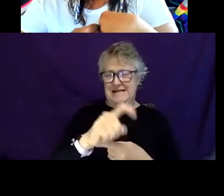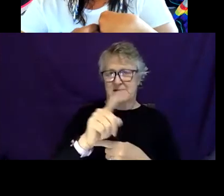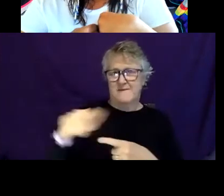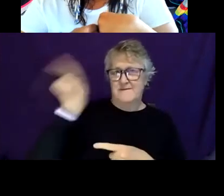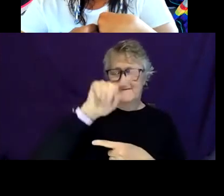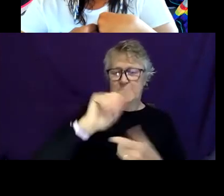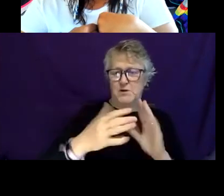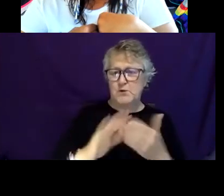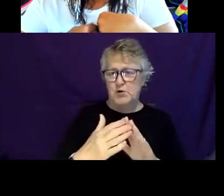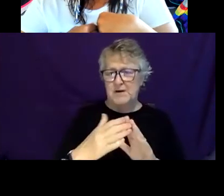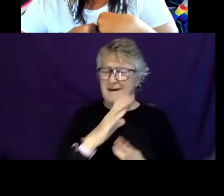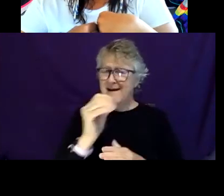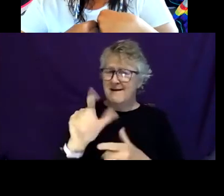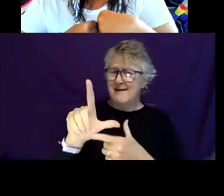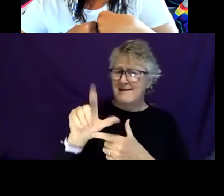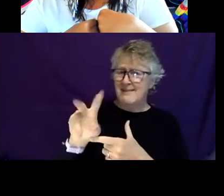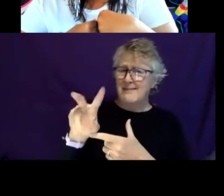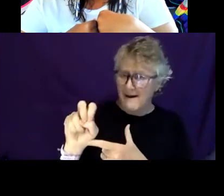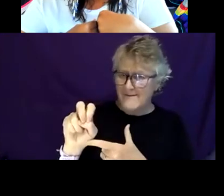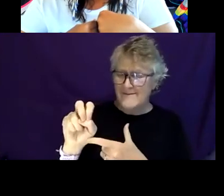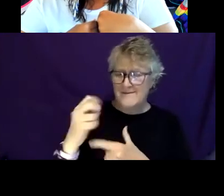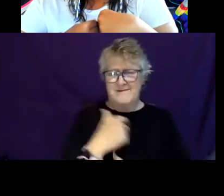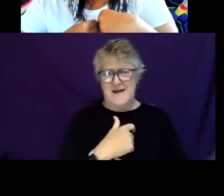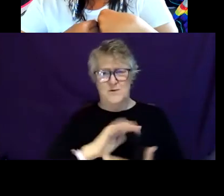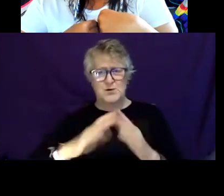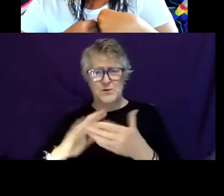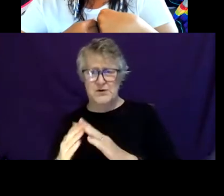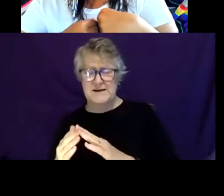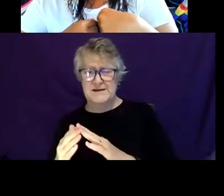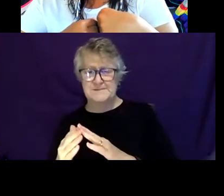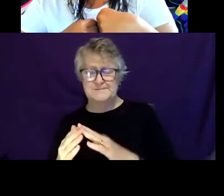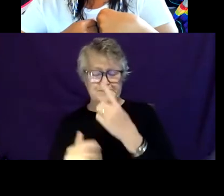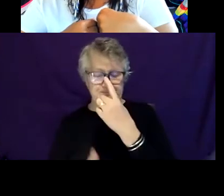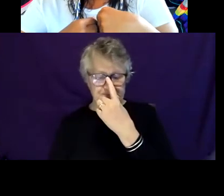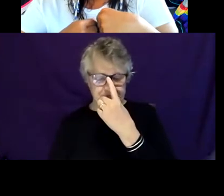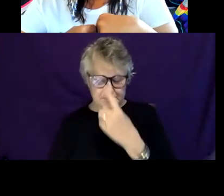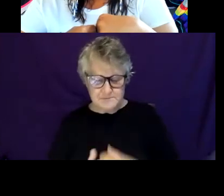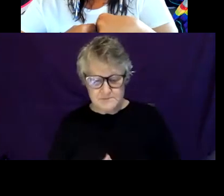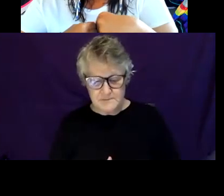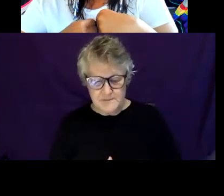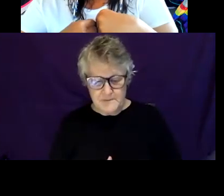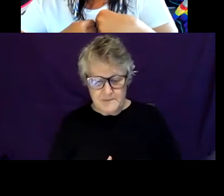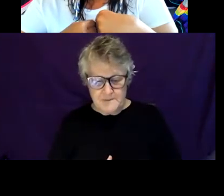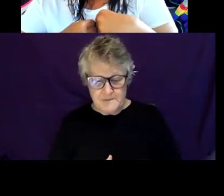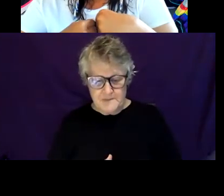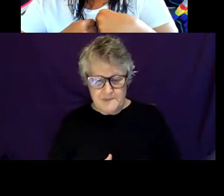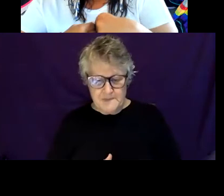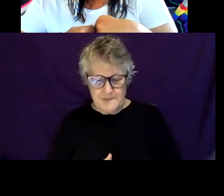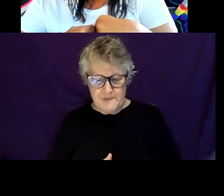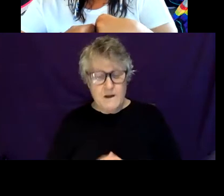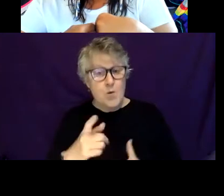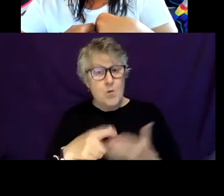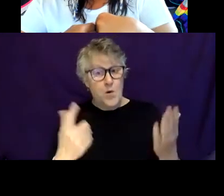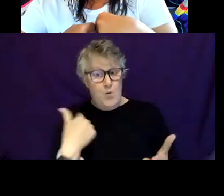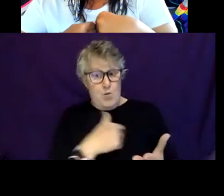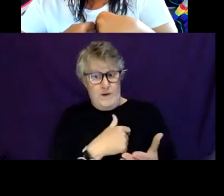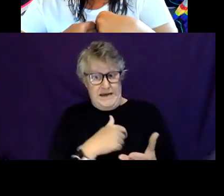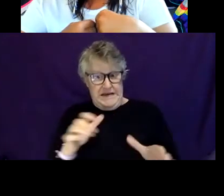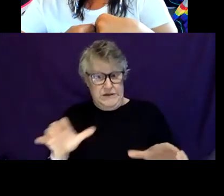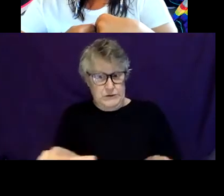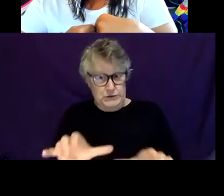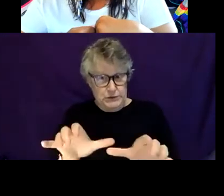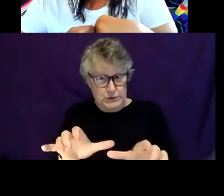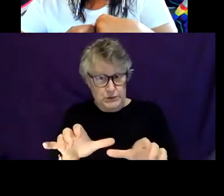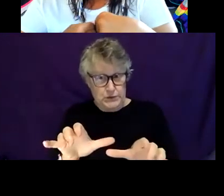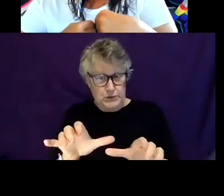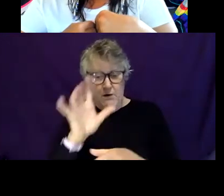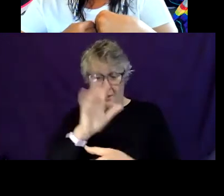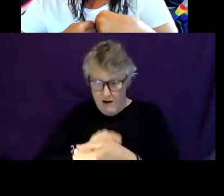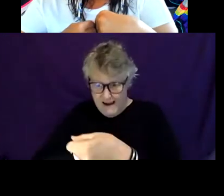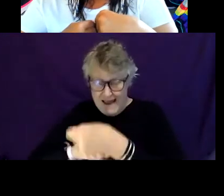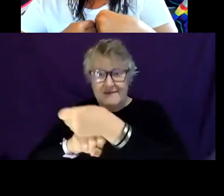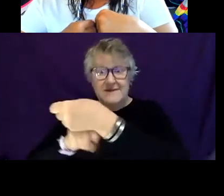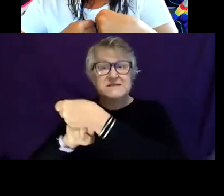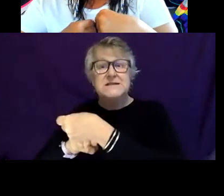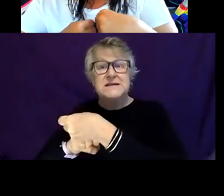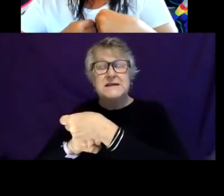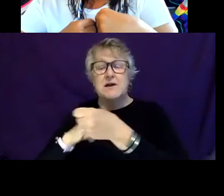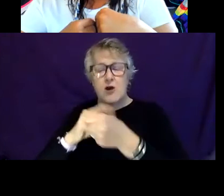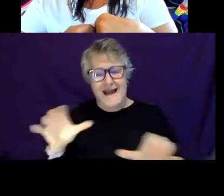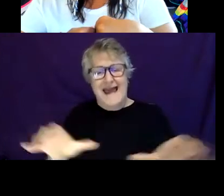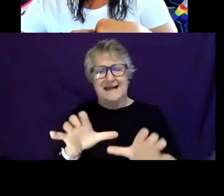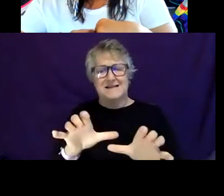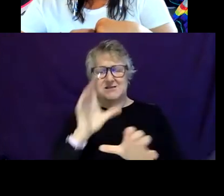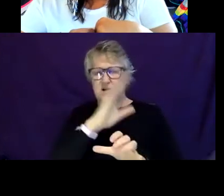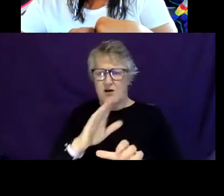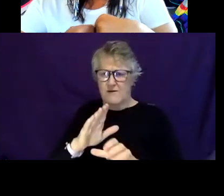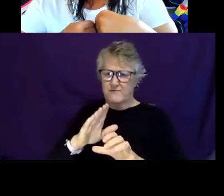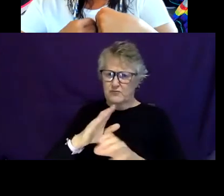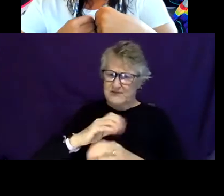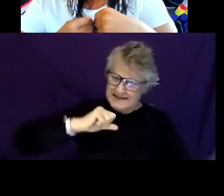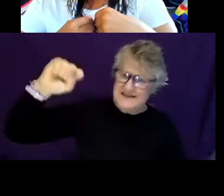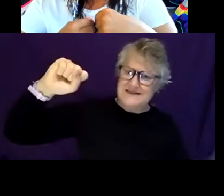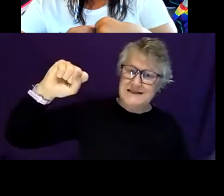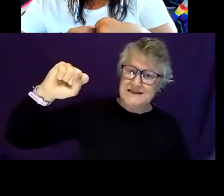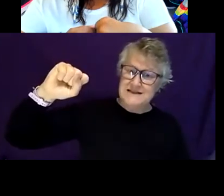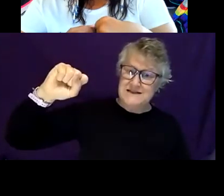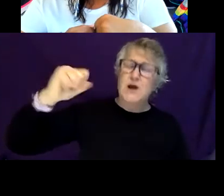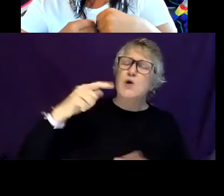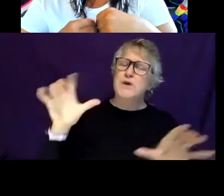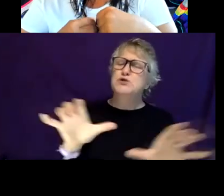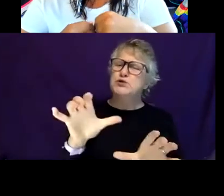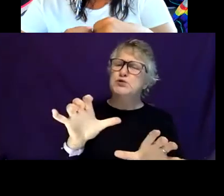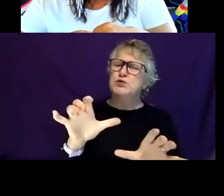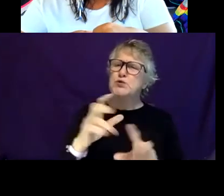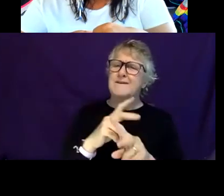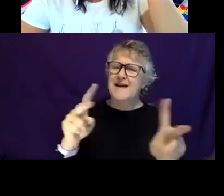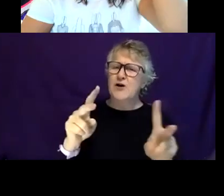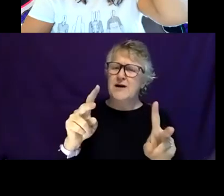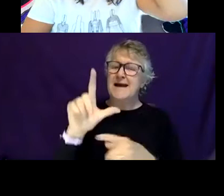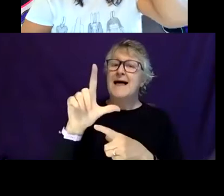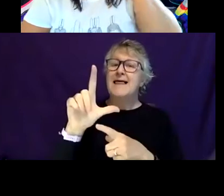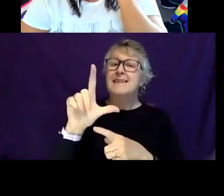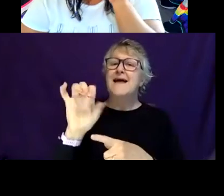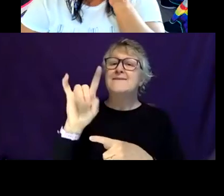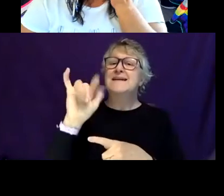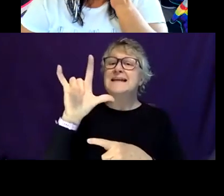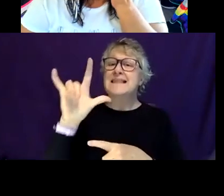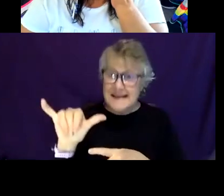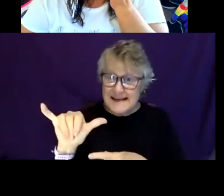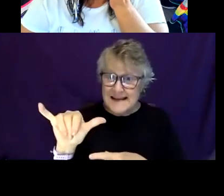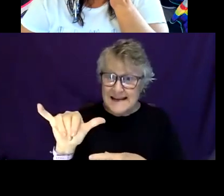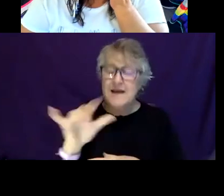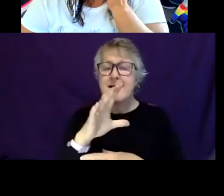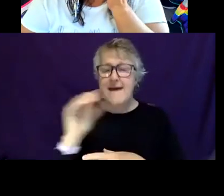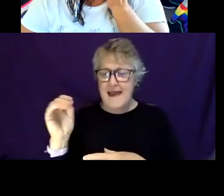you know, the love of our community so I see what we do, our advocacy, and our actions of resistance as very lovingly, and very loving and lovingly.